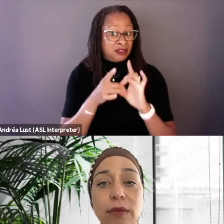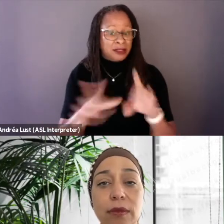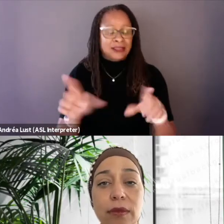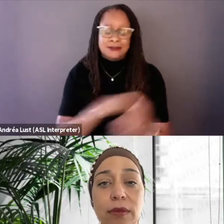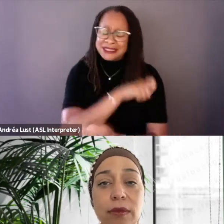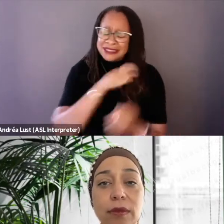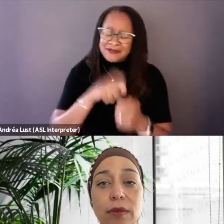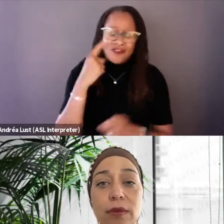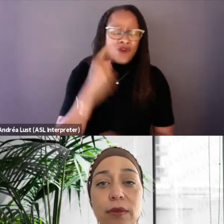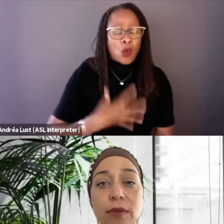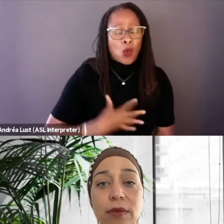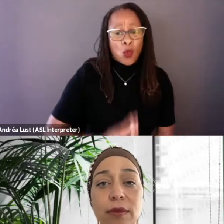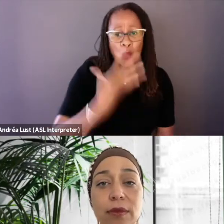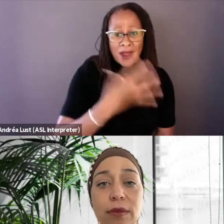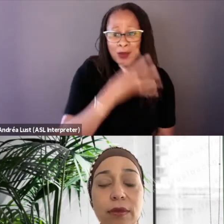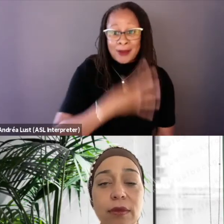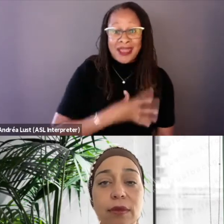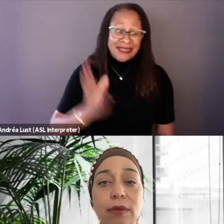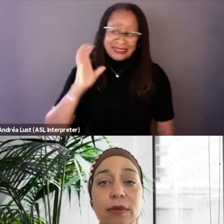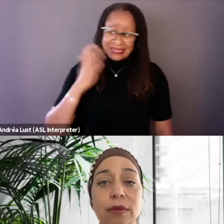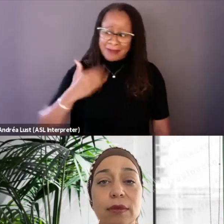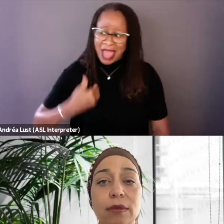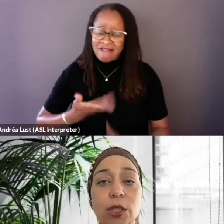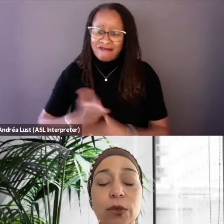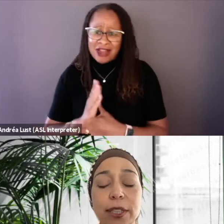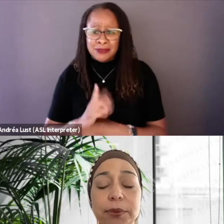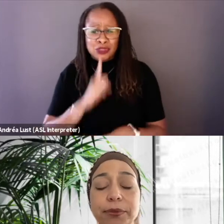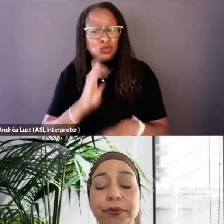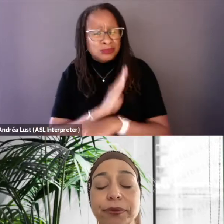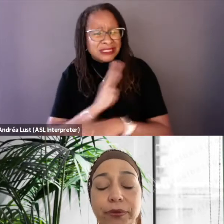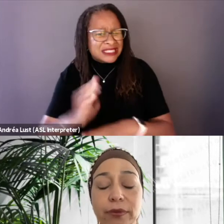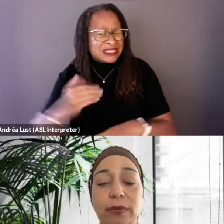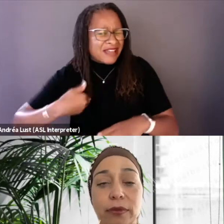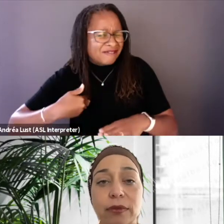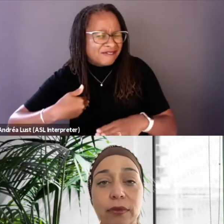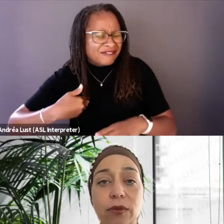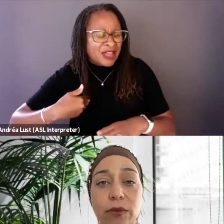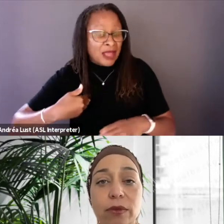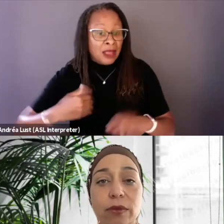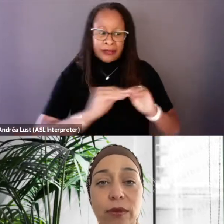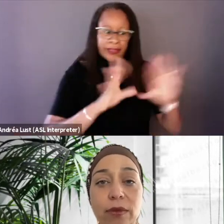it seemed like they had rights, but did they really? It was clear black women didn't because they were black.